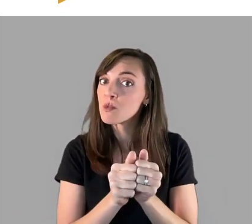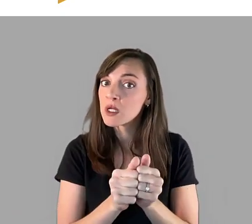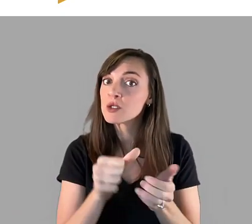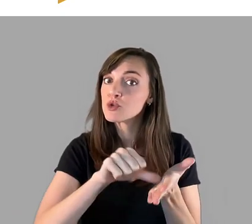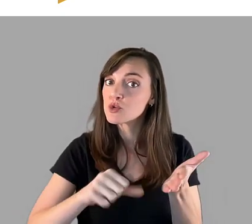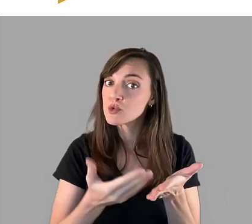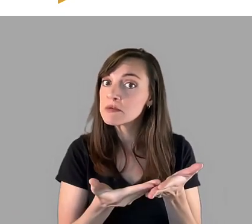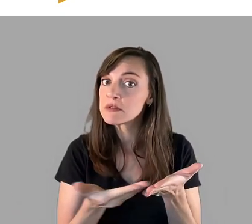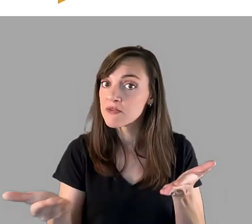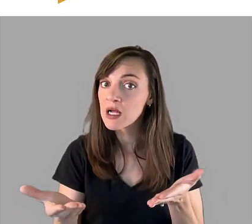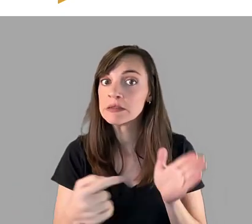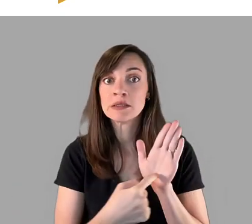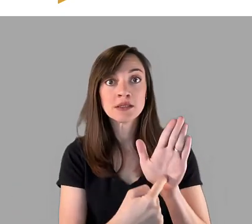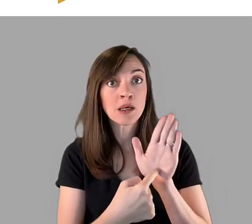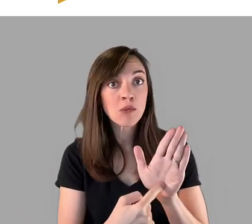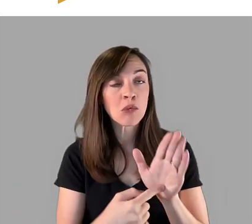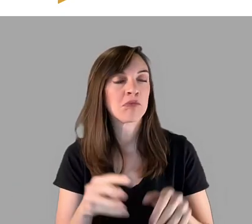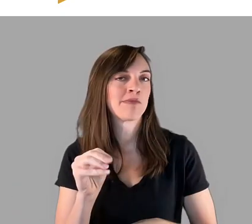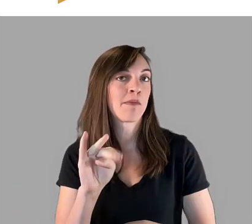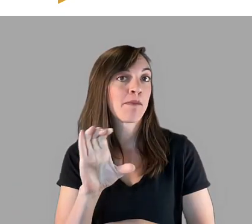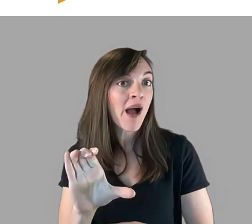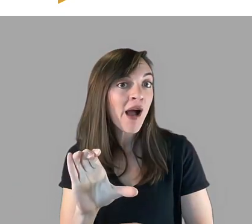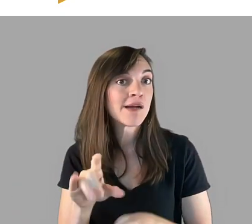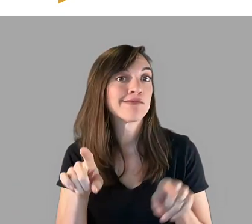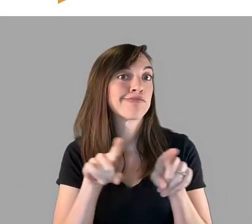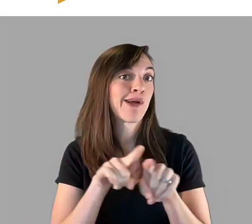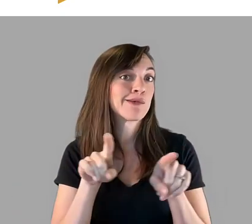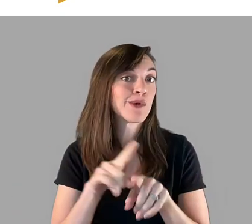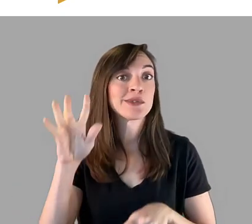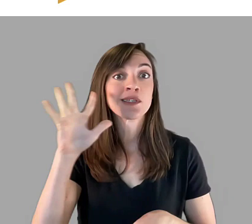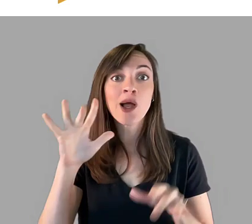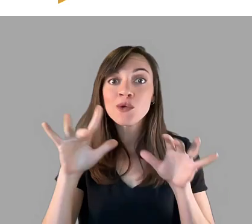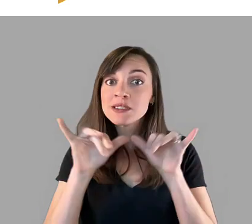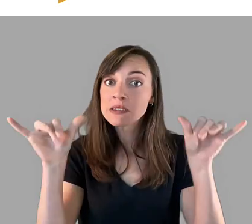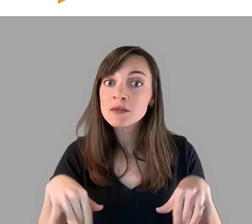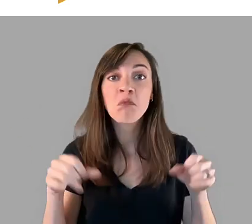the remote hearing technology components that go with those devices such as microphones and